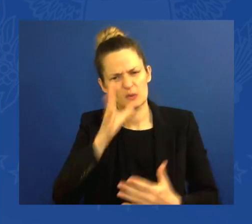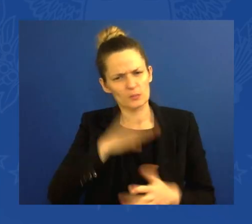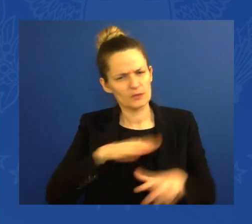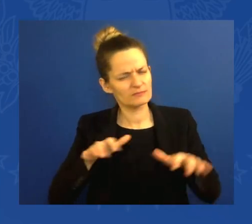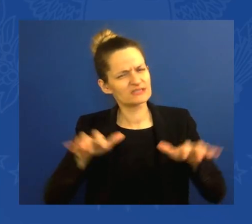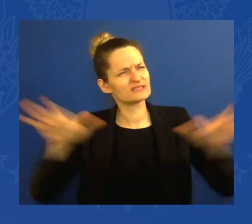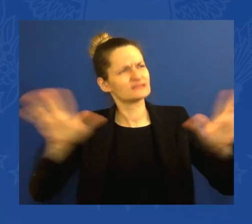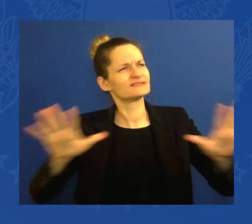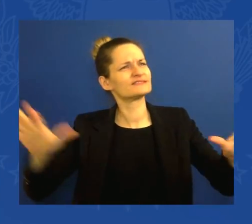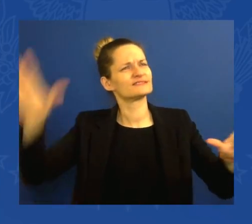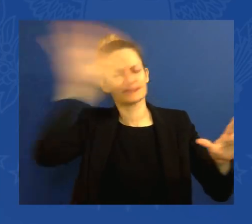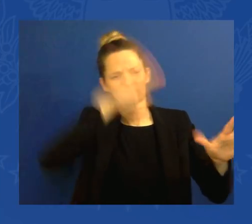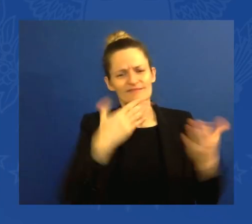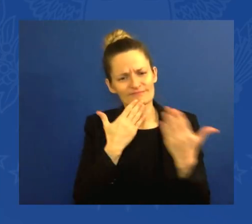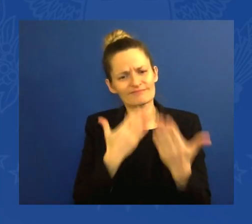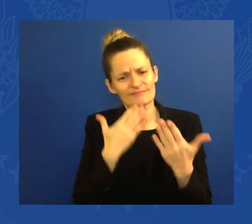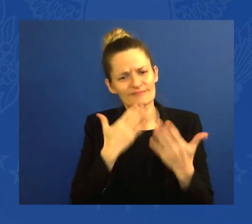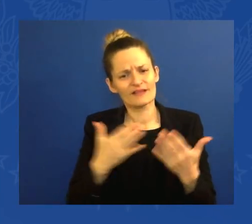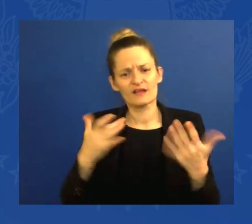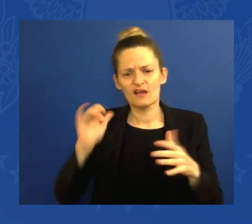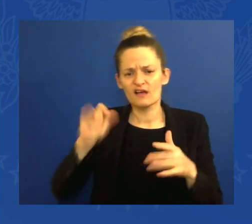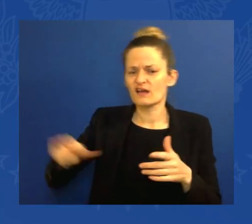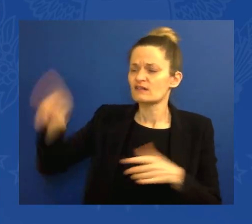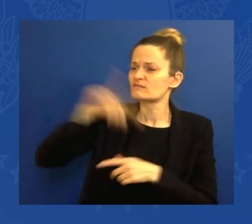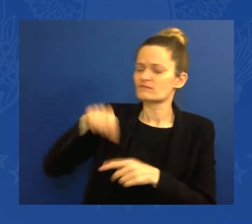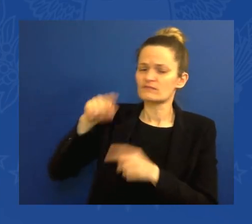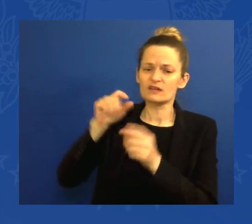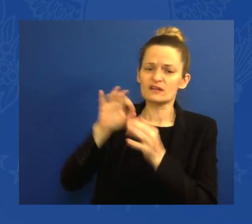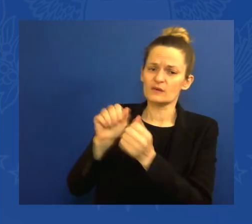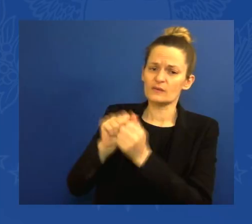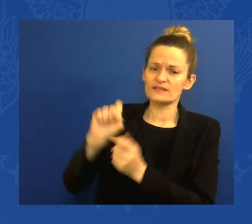and too often they're denied a voice and a fair chance to do anything about it.